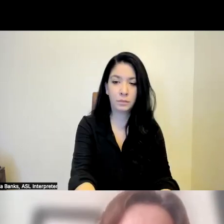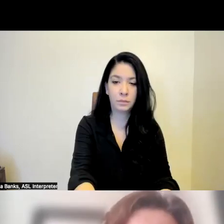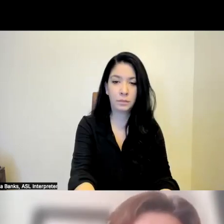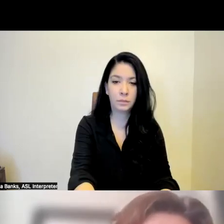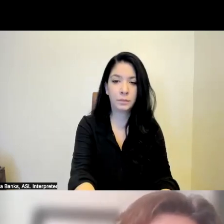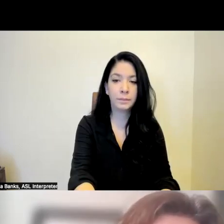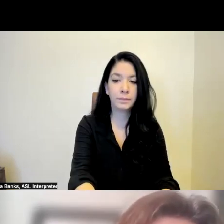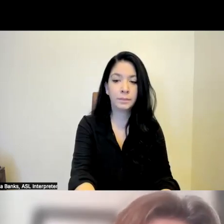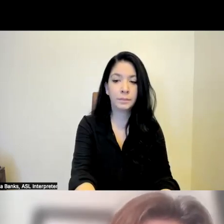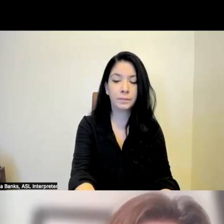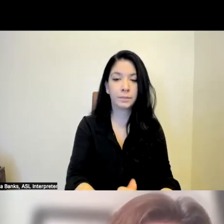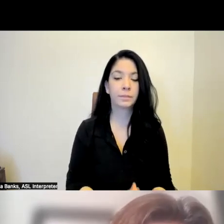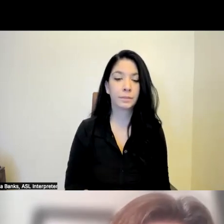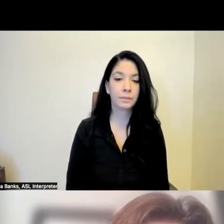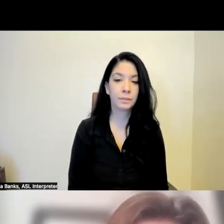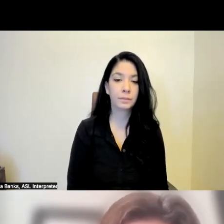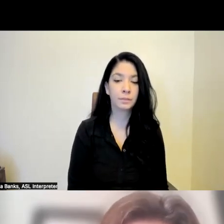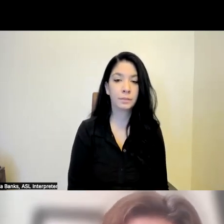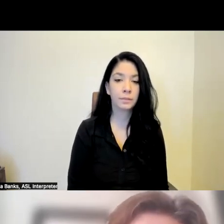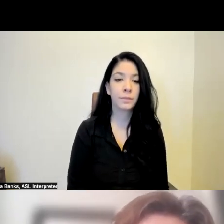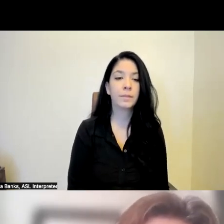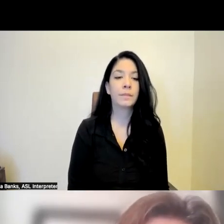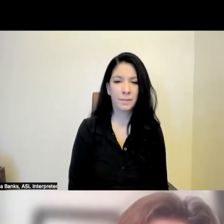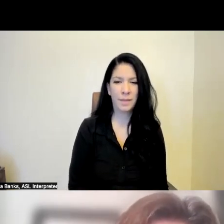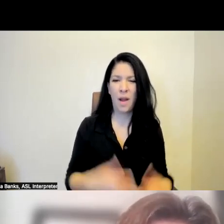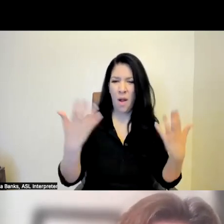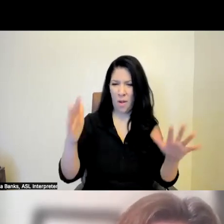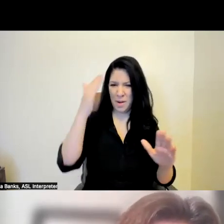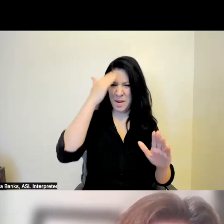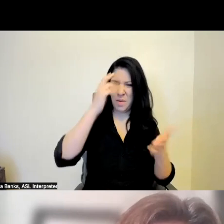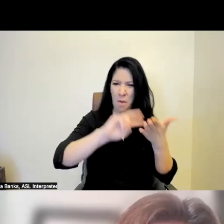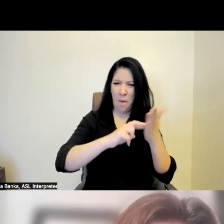we probably know the definition because this definition has been